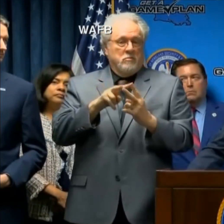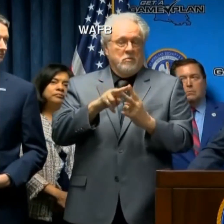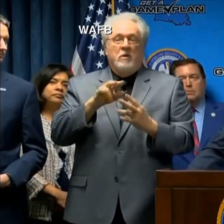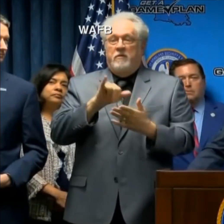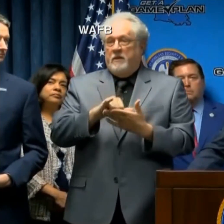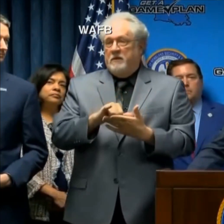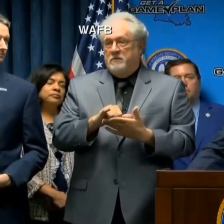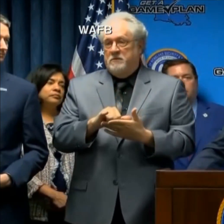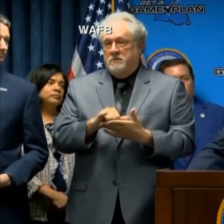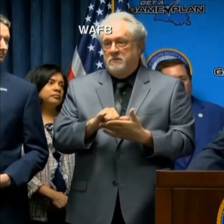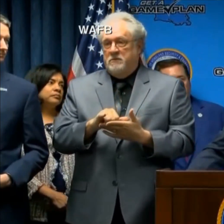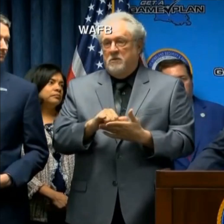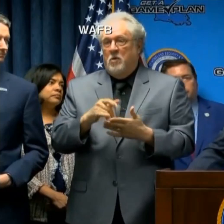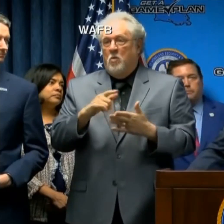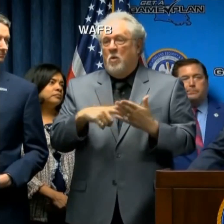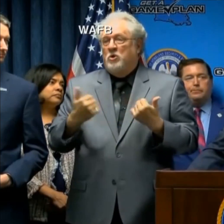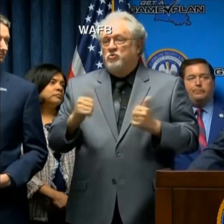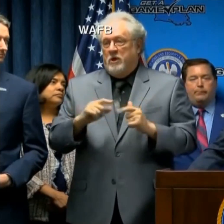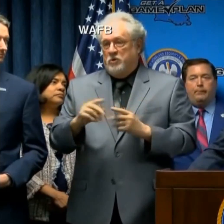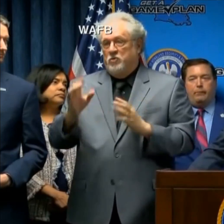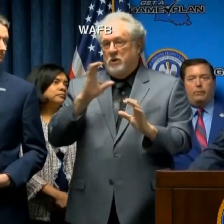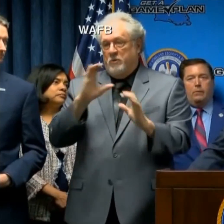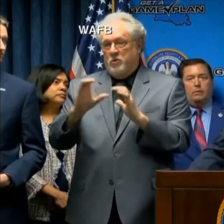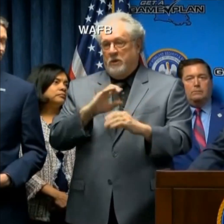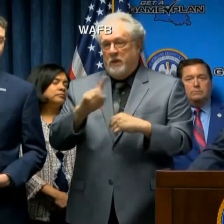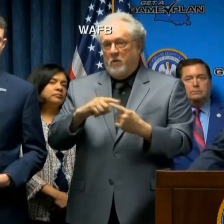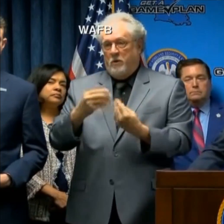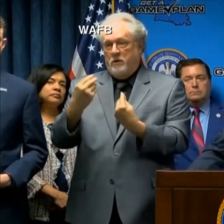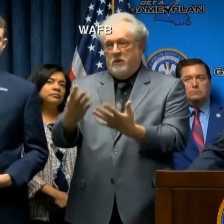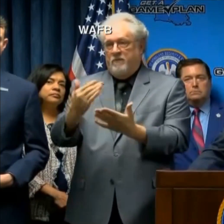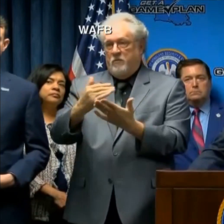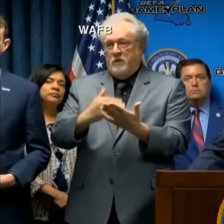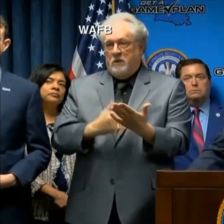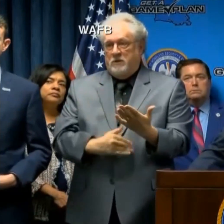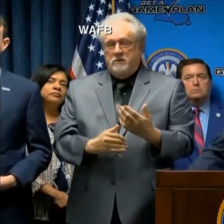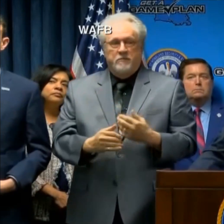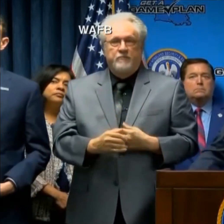what we're trying to communicate when we give that risk yes sir